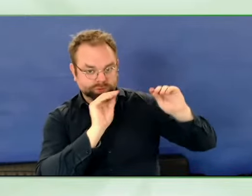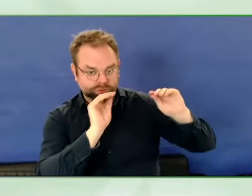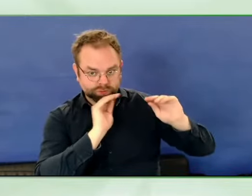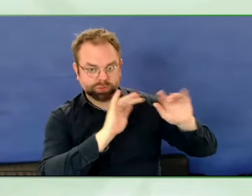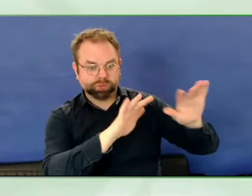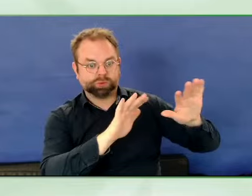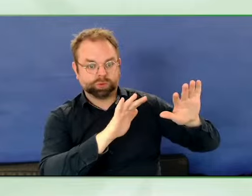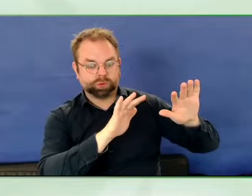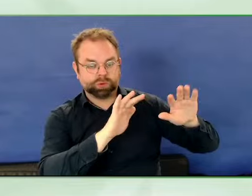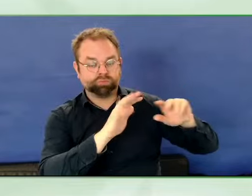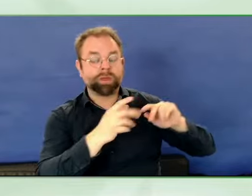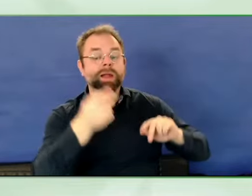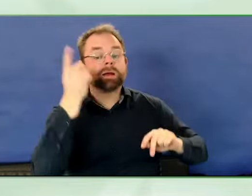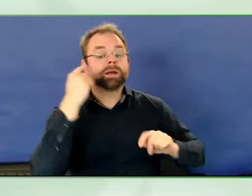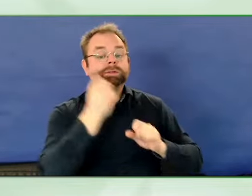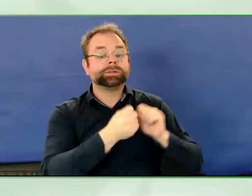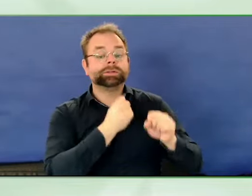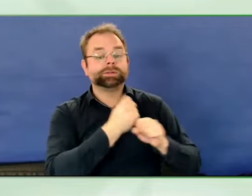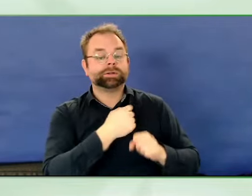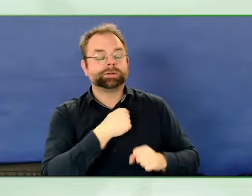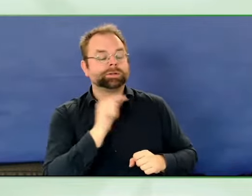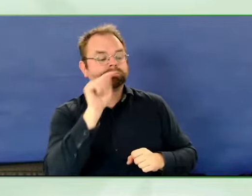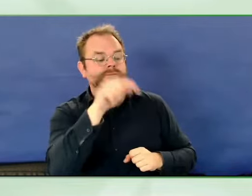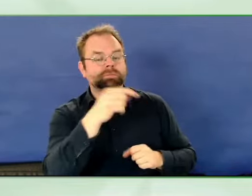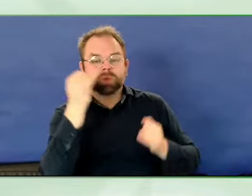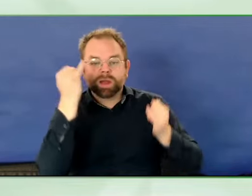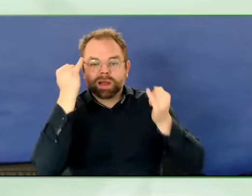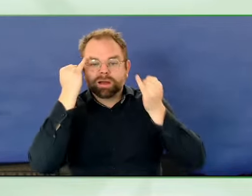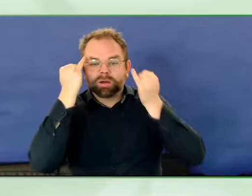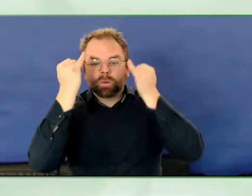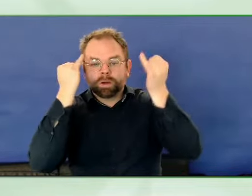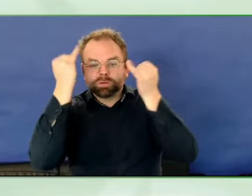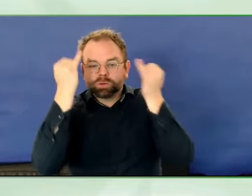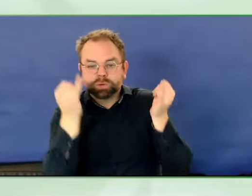Because I explained I want to make more inclusive and more circular.